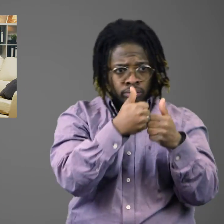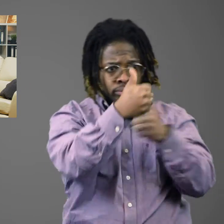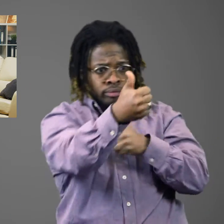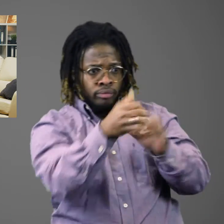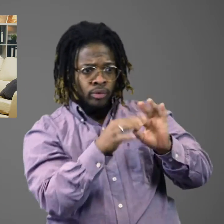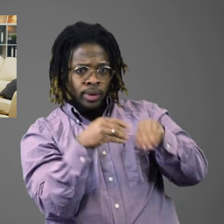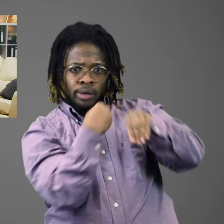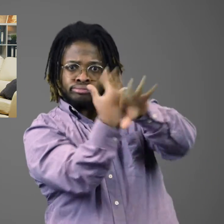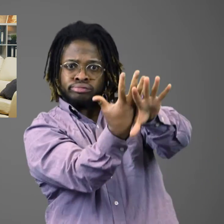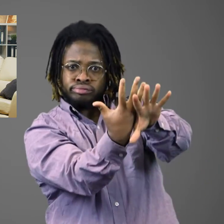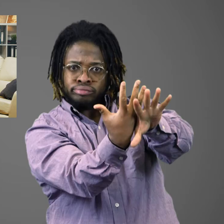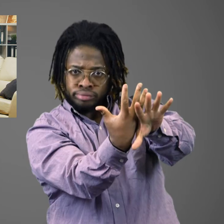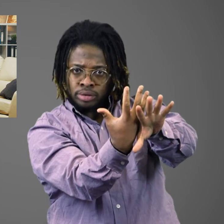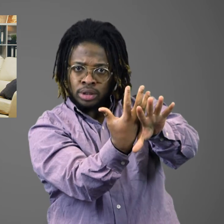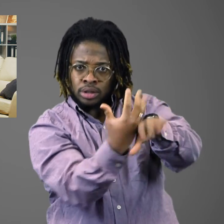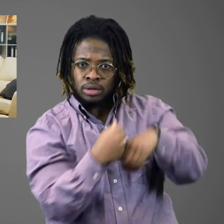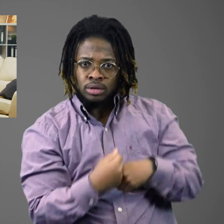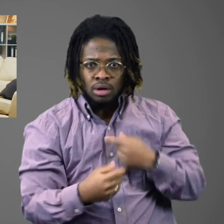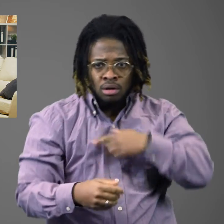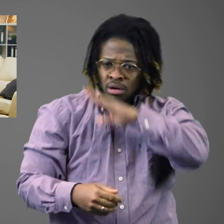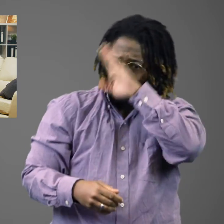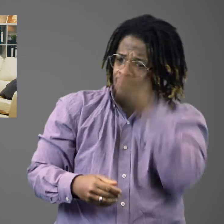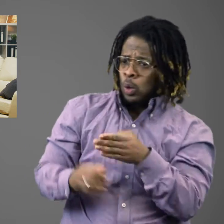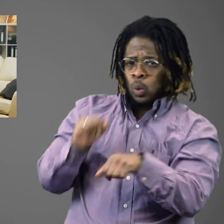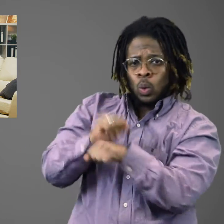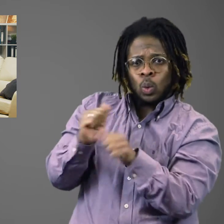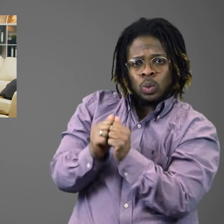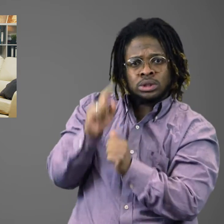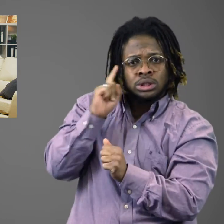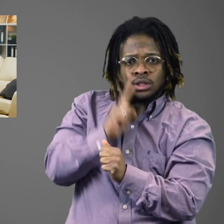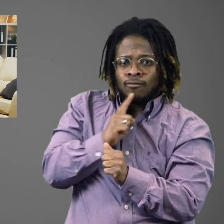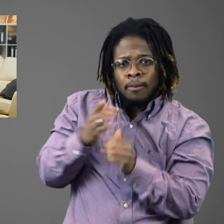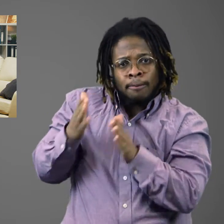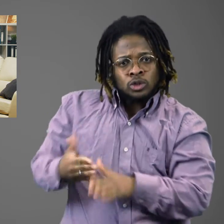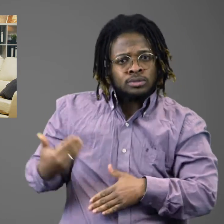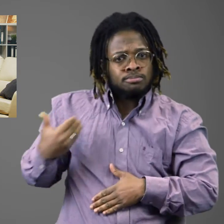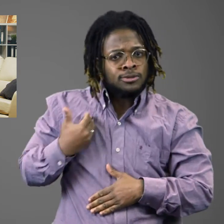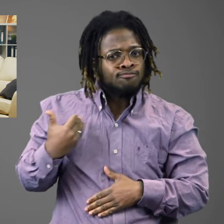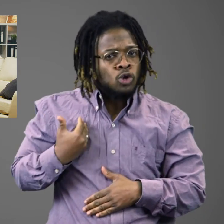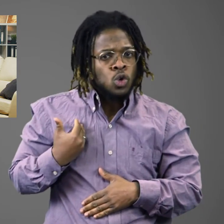She didn't know that you could do remote interpreting. She'd never worked with a Deaf person before